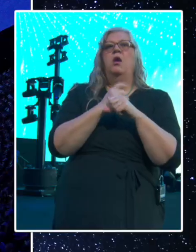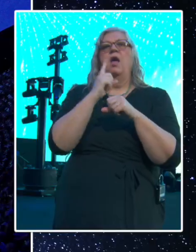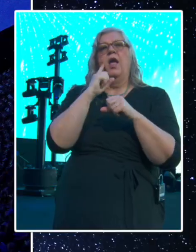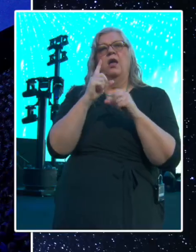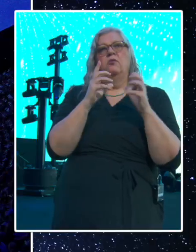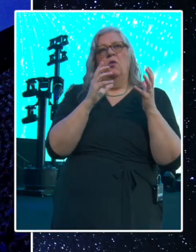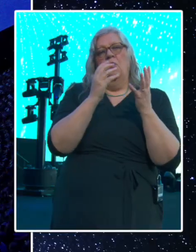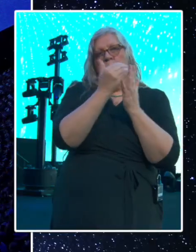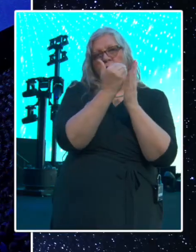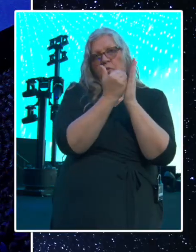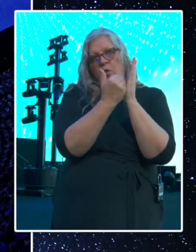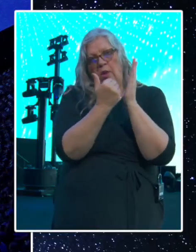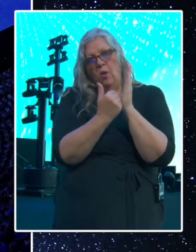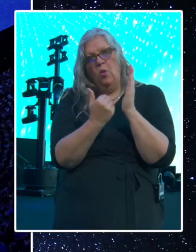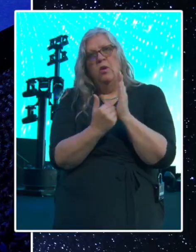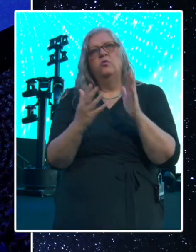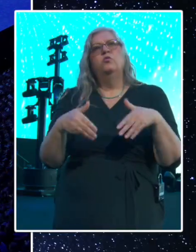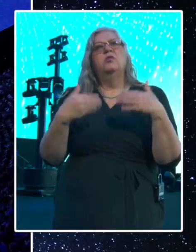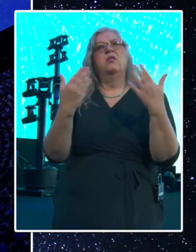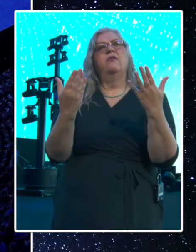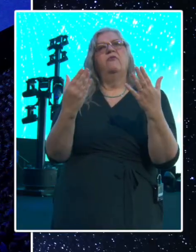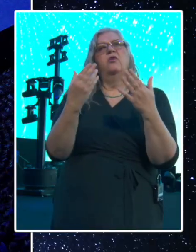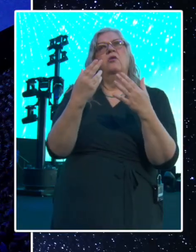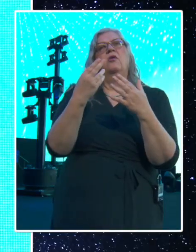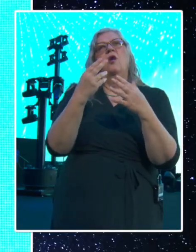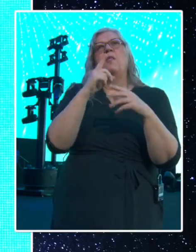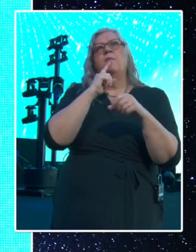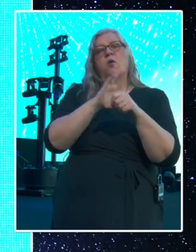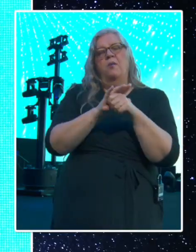to deliver on the promise of Hybrid Cloud and AI.